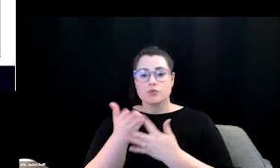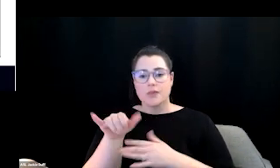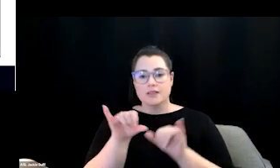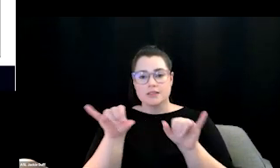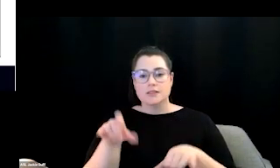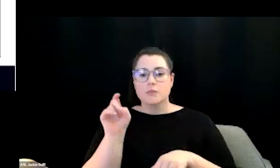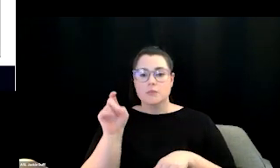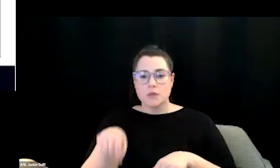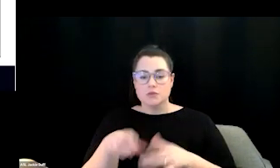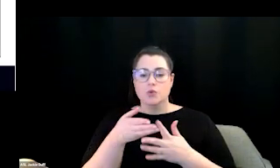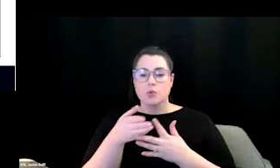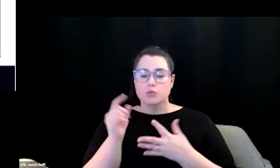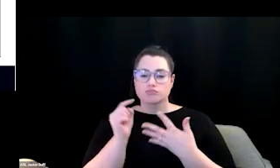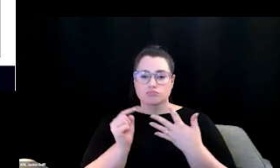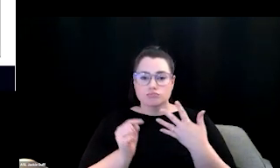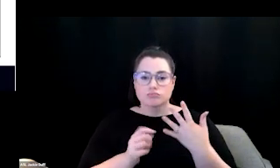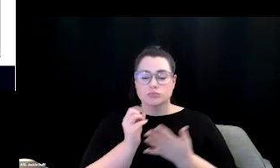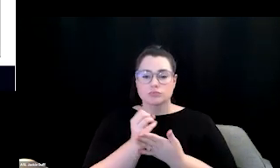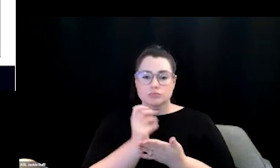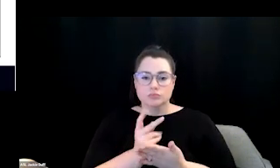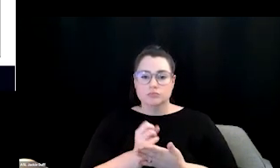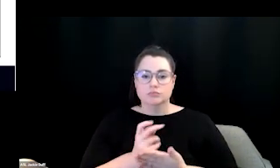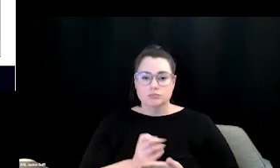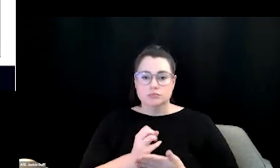through a series of validations of checks.